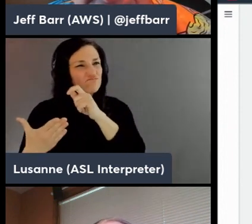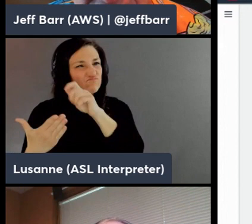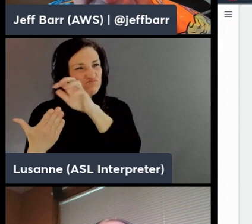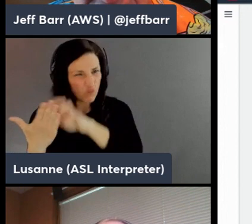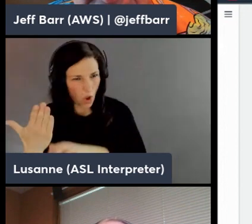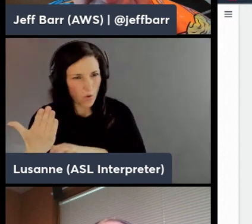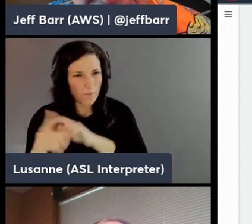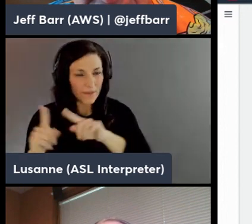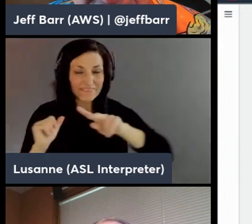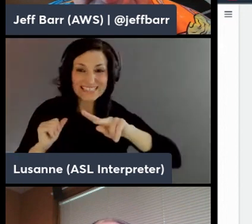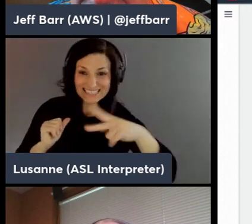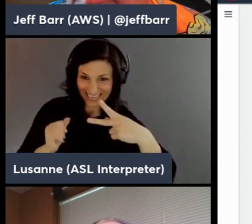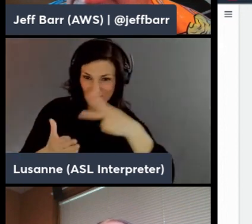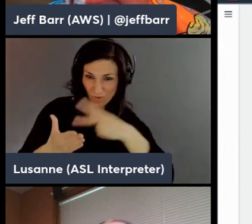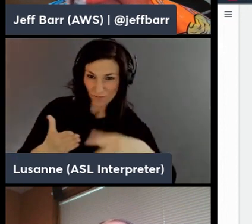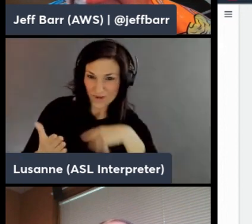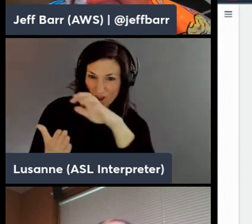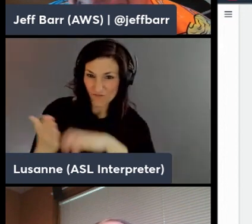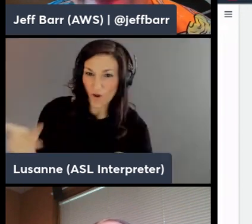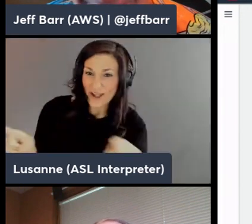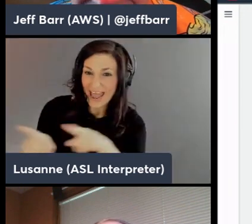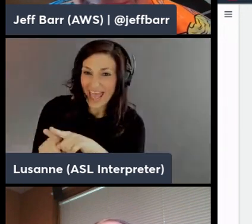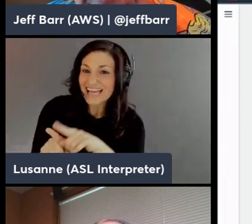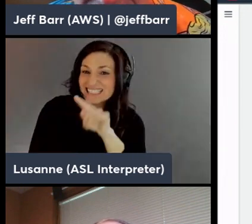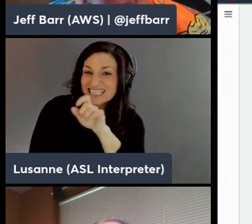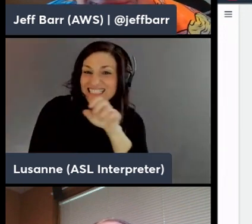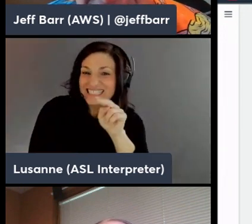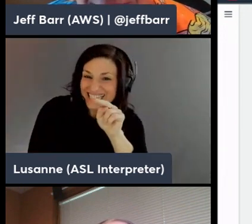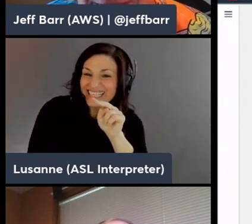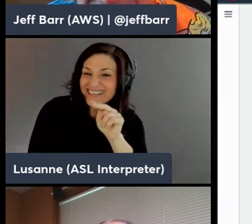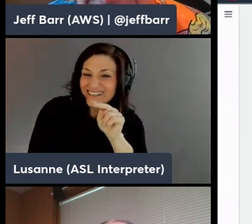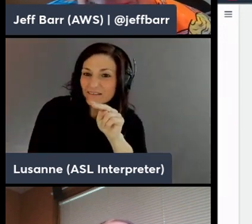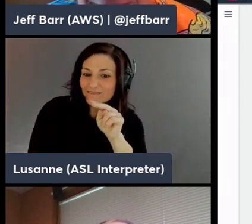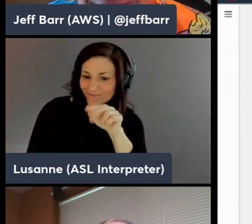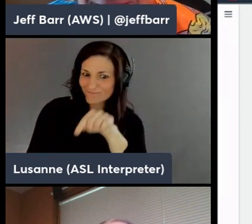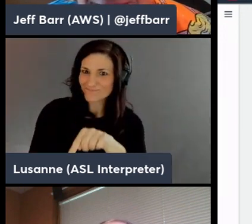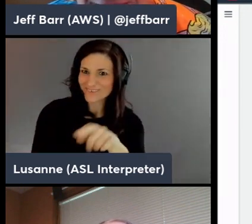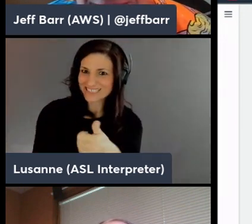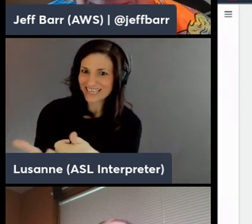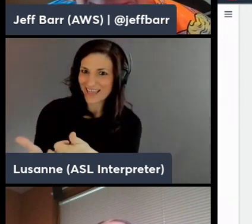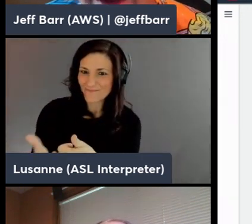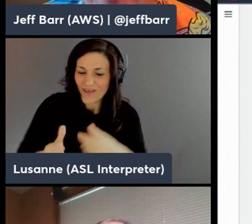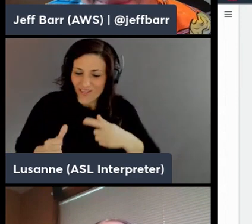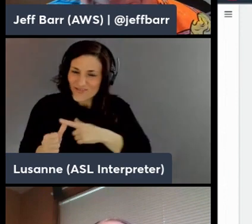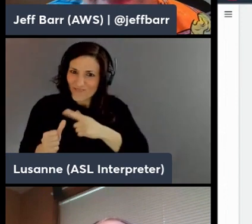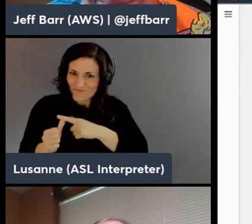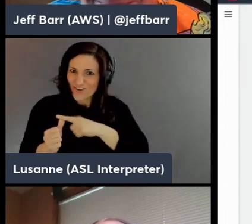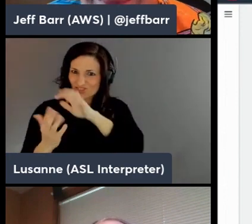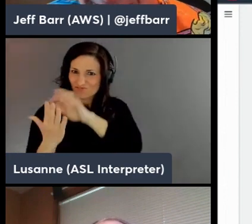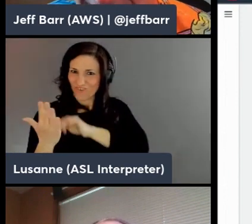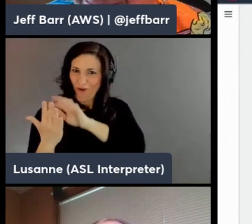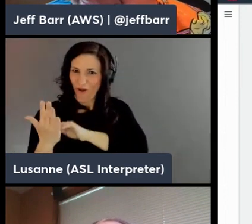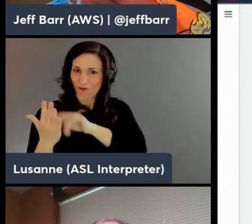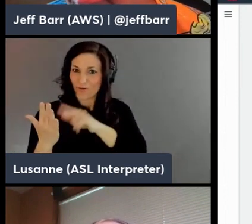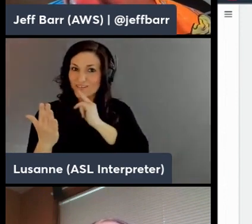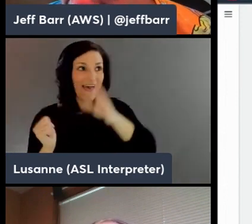as a teenager was a game. The first one was like a Hello, world. Yeah. - Oh, everyone gets Hello, world.